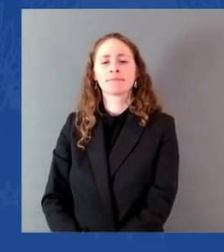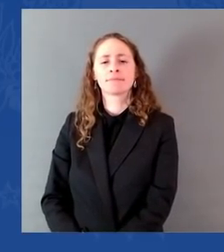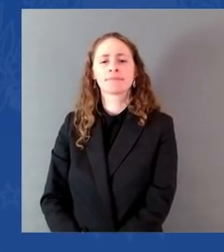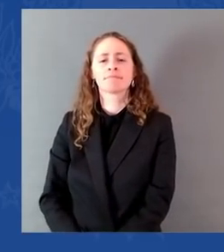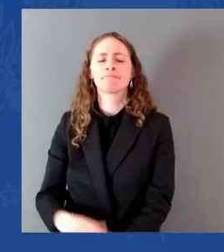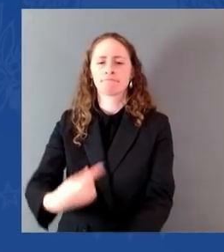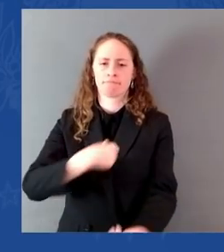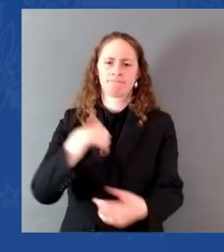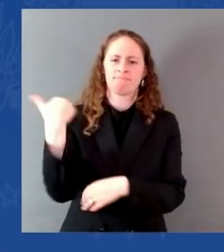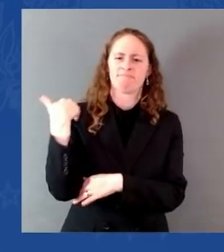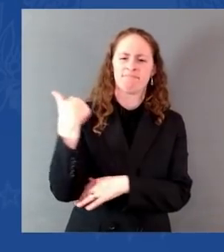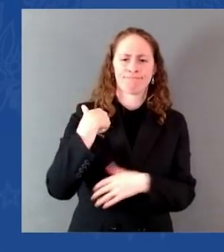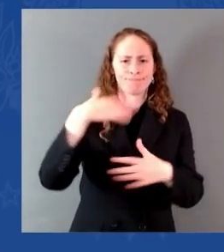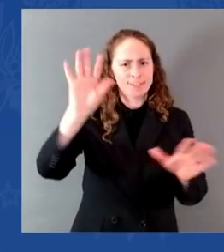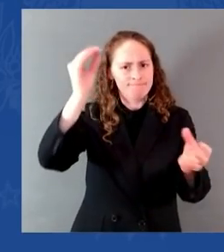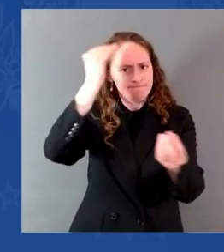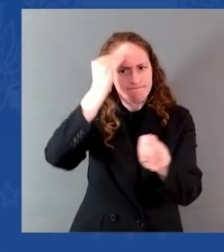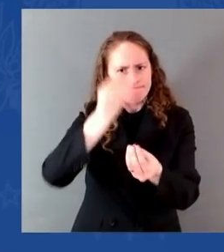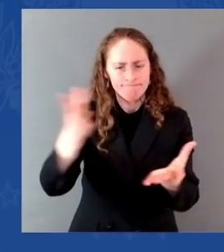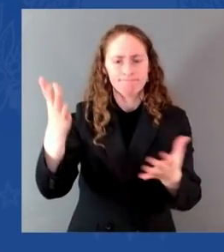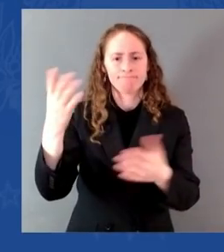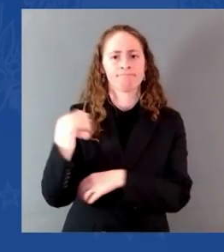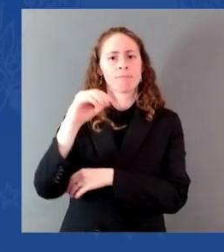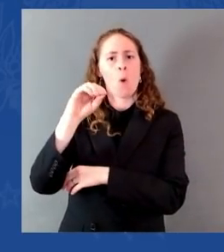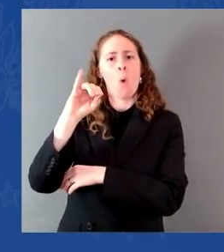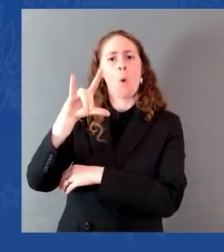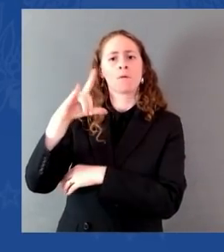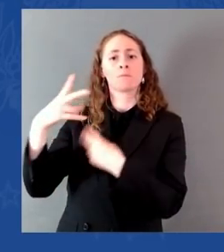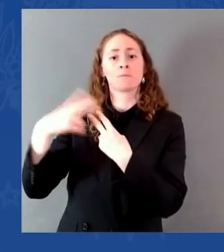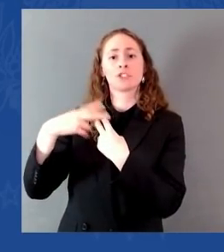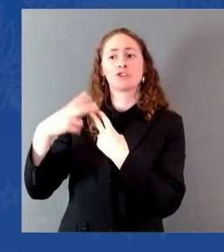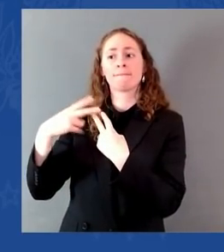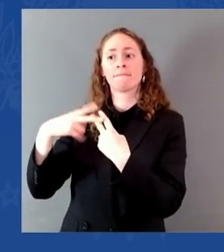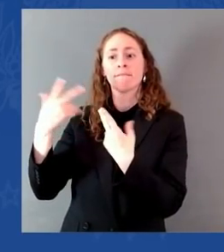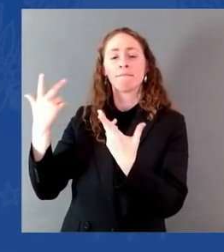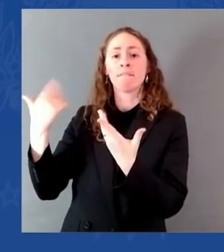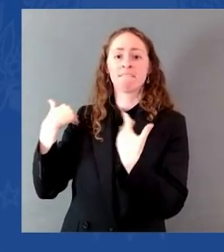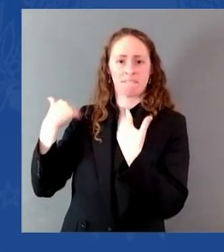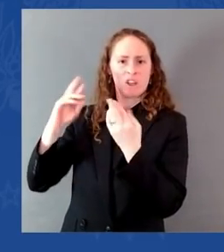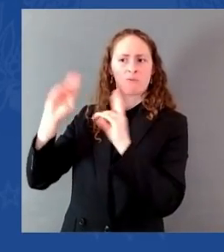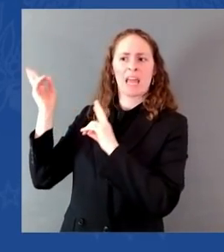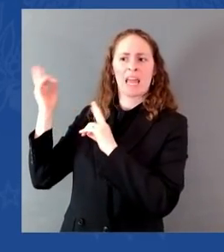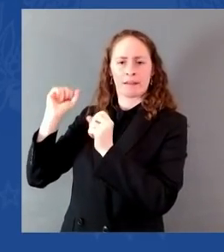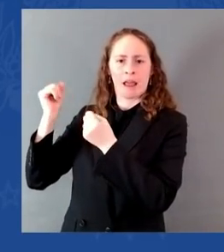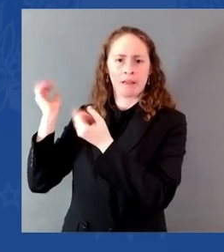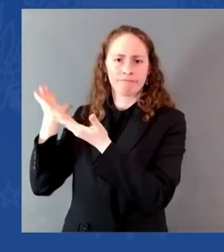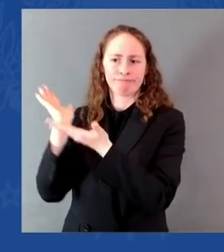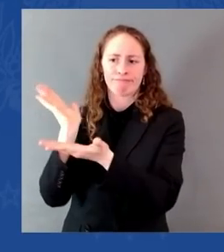to increase the supply of oil to help bring down prices. And I met with our friends around the world;